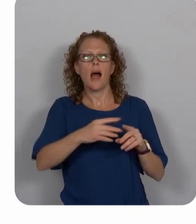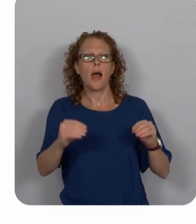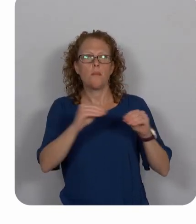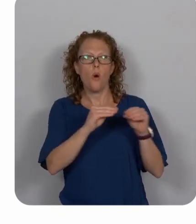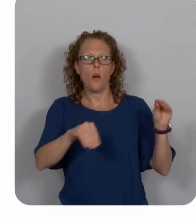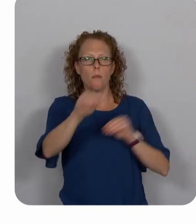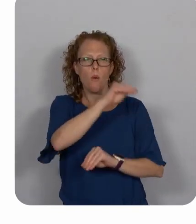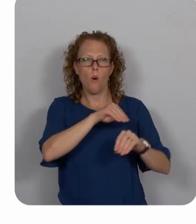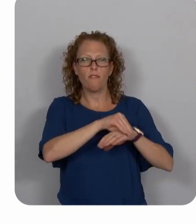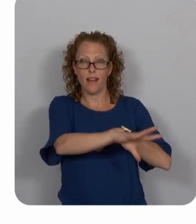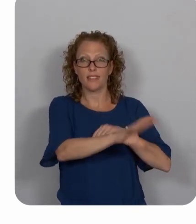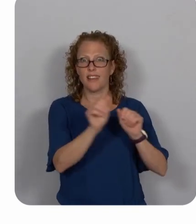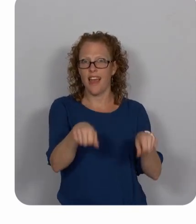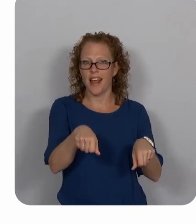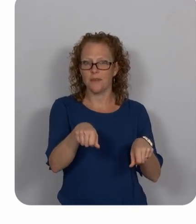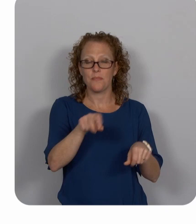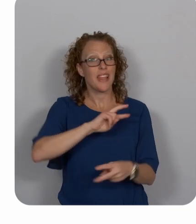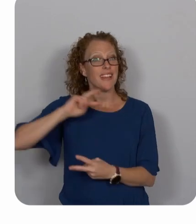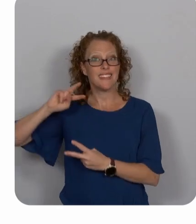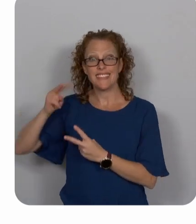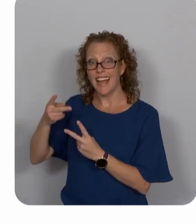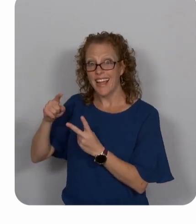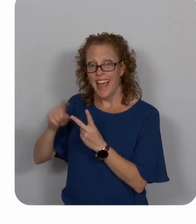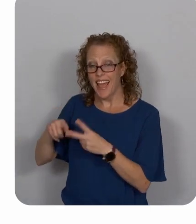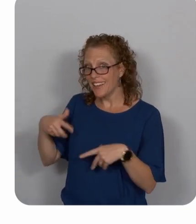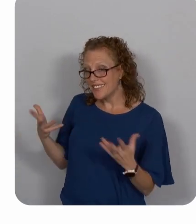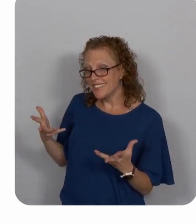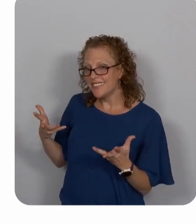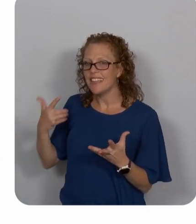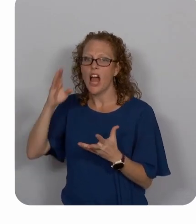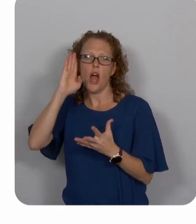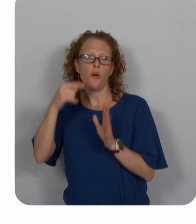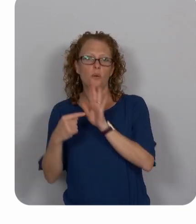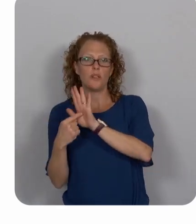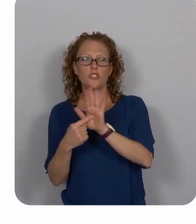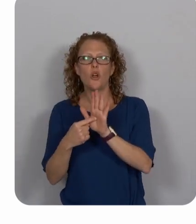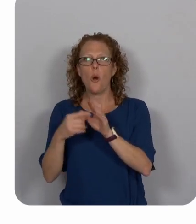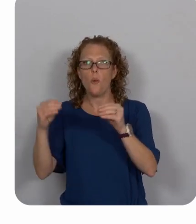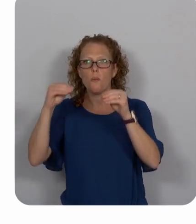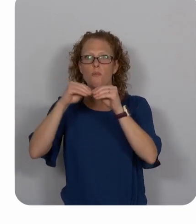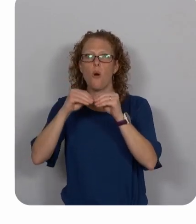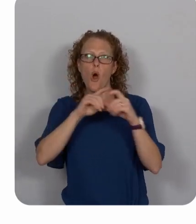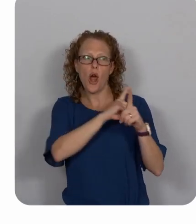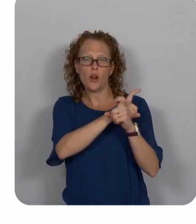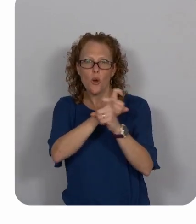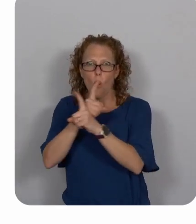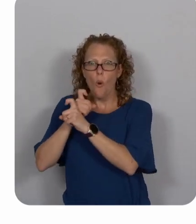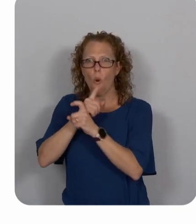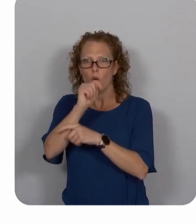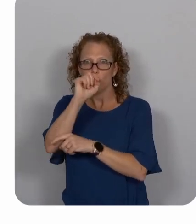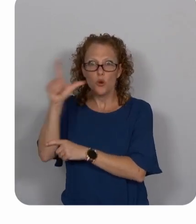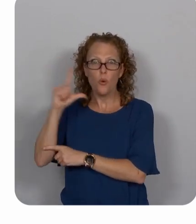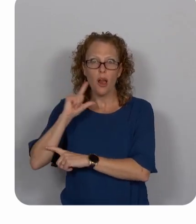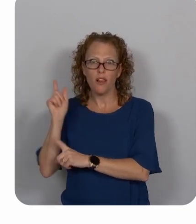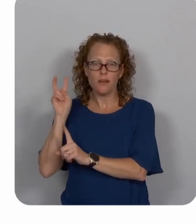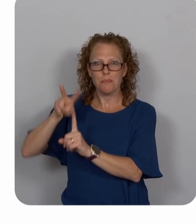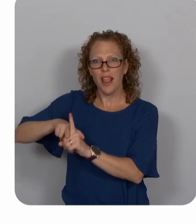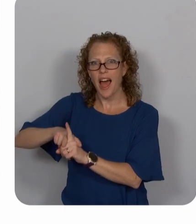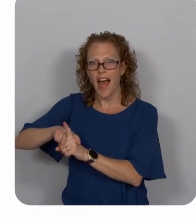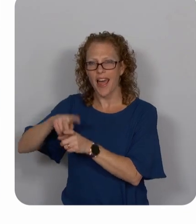Second, we’ll showcase to you a new set of coding and profiling tools that will help you accelerate your creation and iteration,